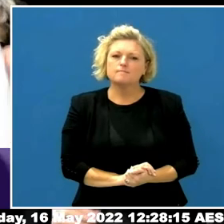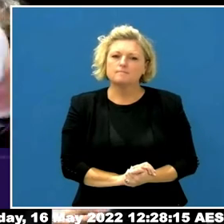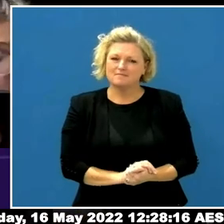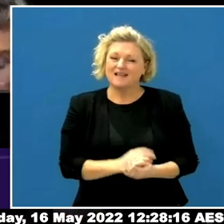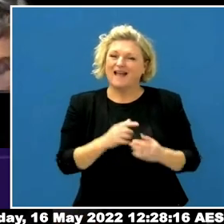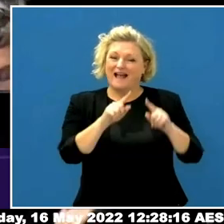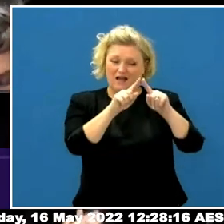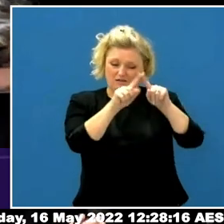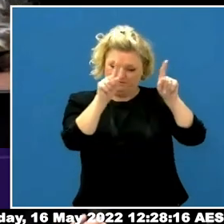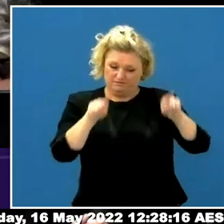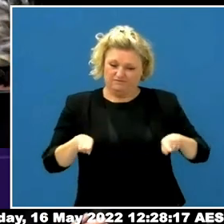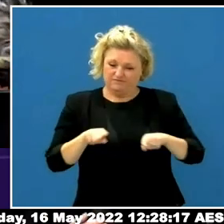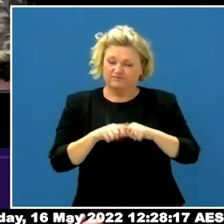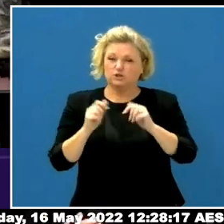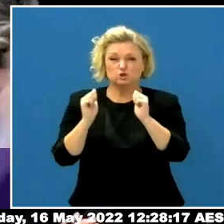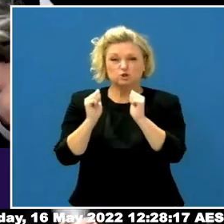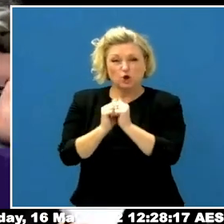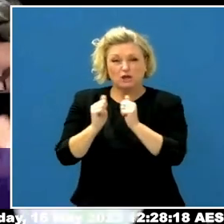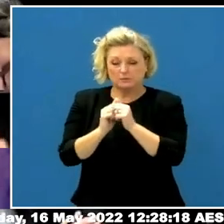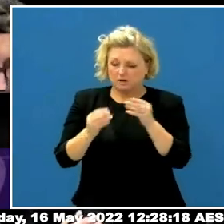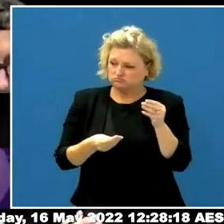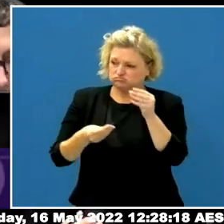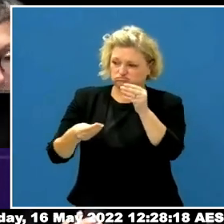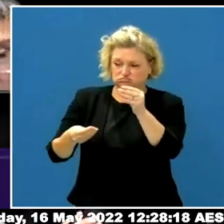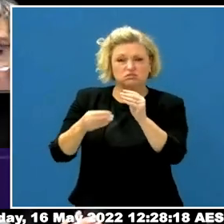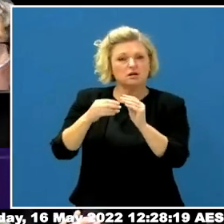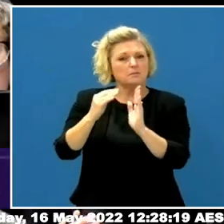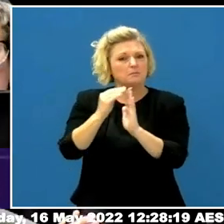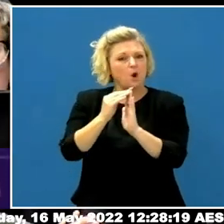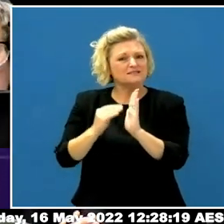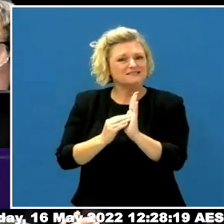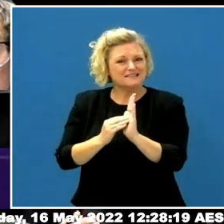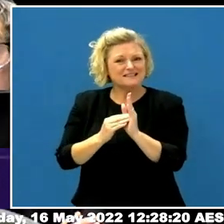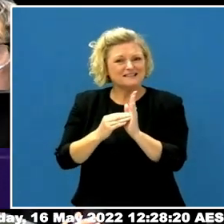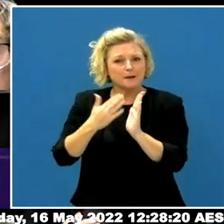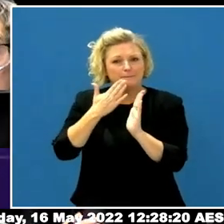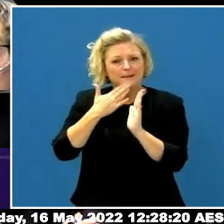This isn't a document that is attached to your statement, Sally.